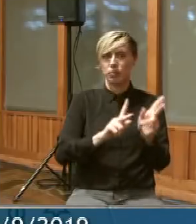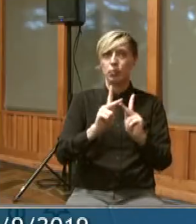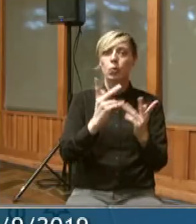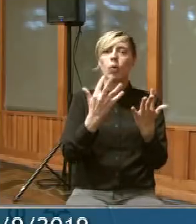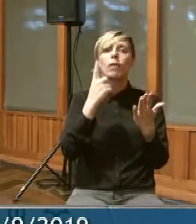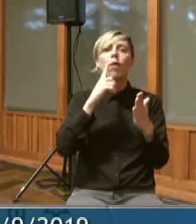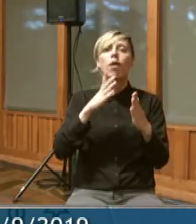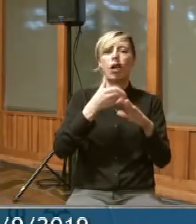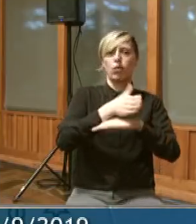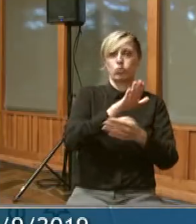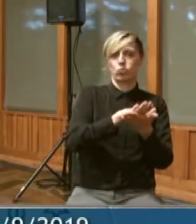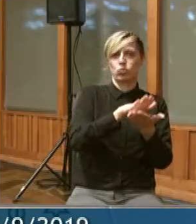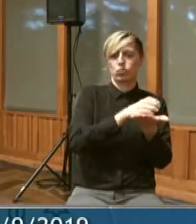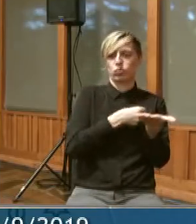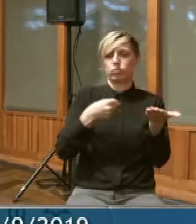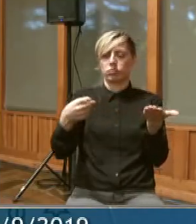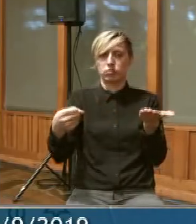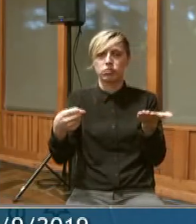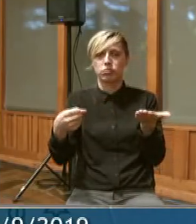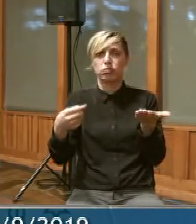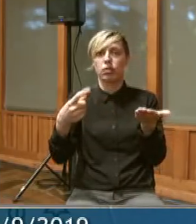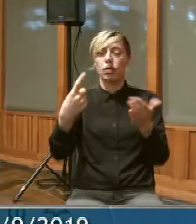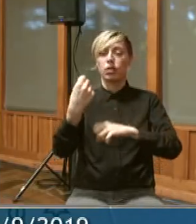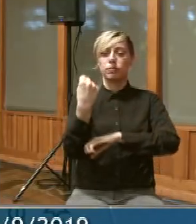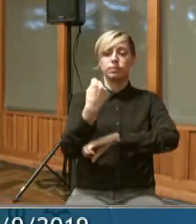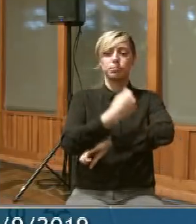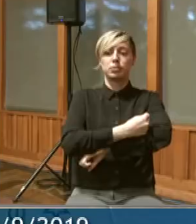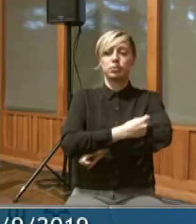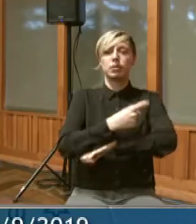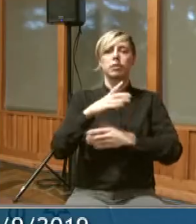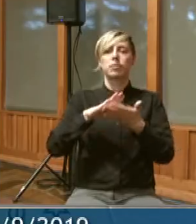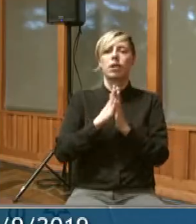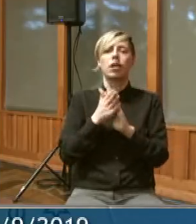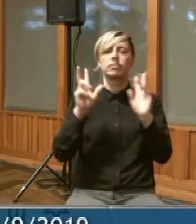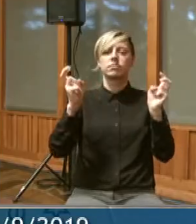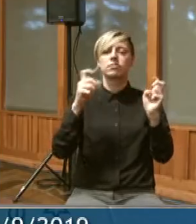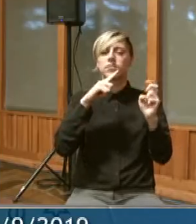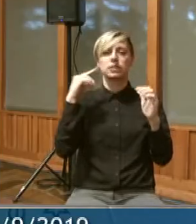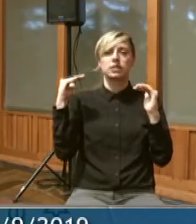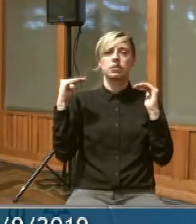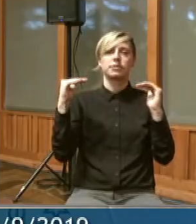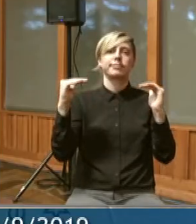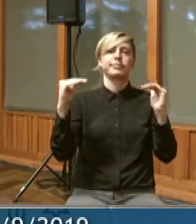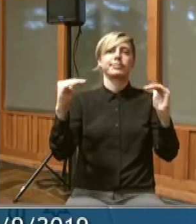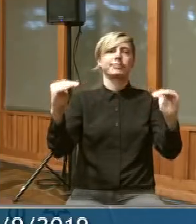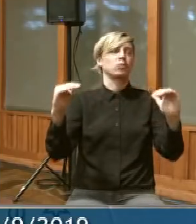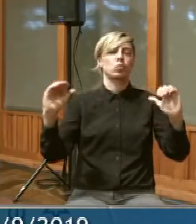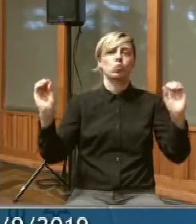OPTION. WE HAVE A WAITING LIST OF UP TO 100 PEOPLE TRYING TO GET INTO AFTER CARE.